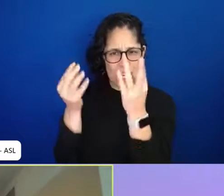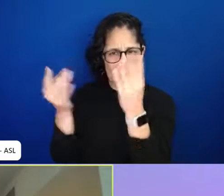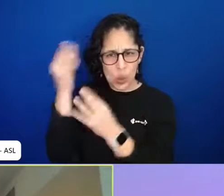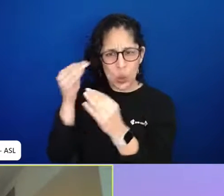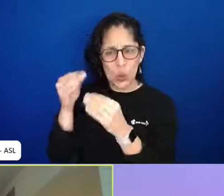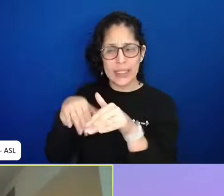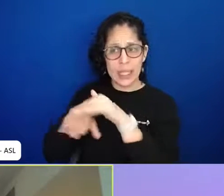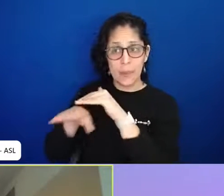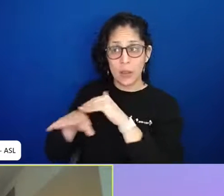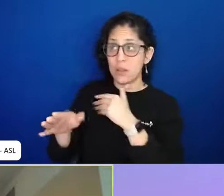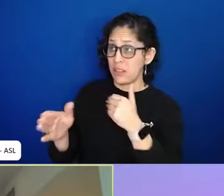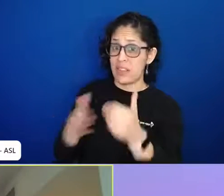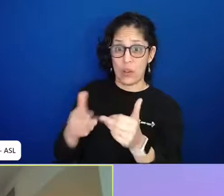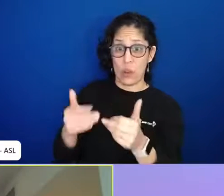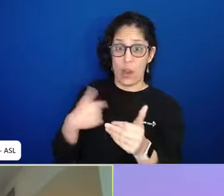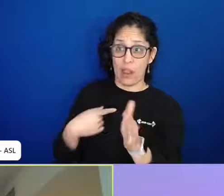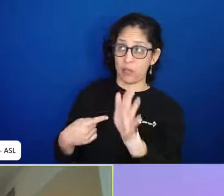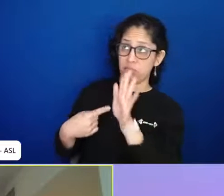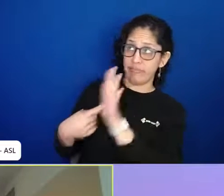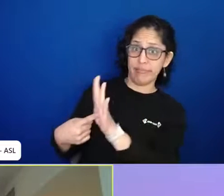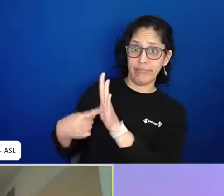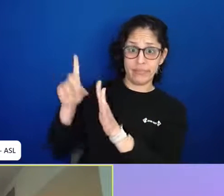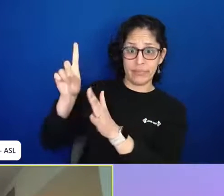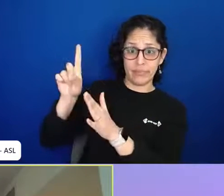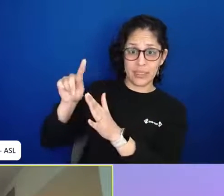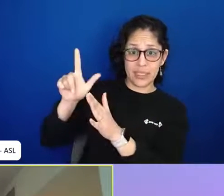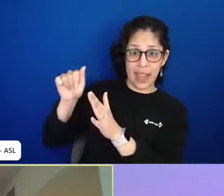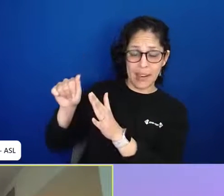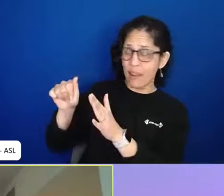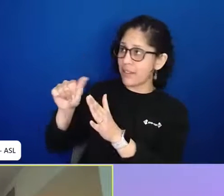UX elements that were not designed with accessibility in mind? Even when you have